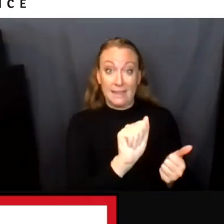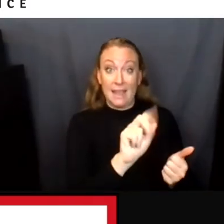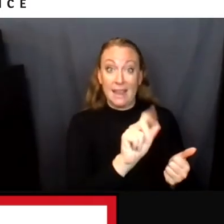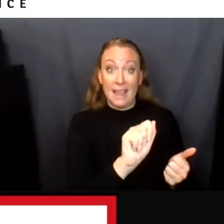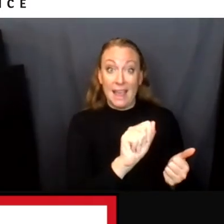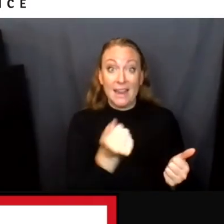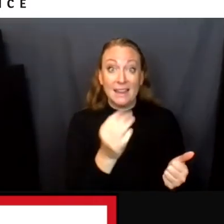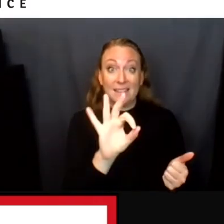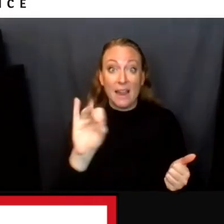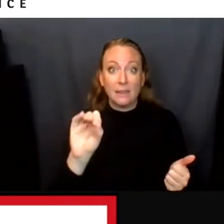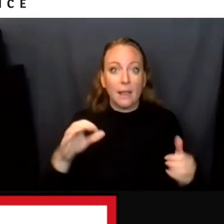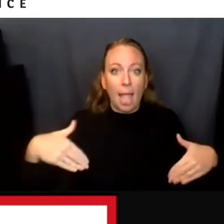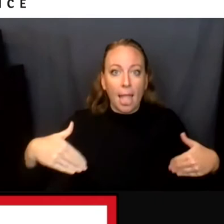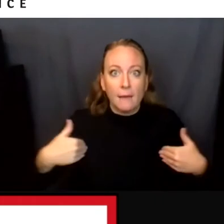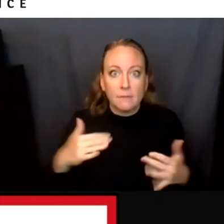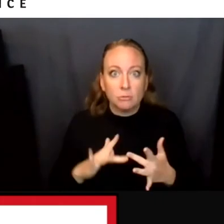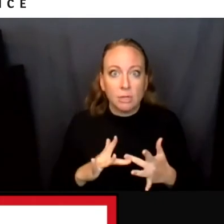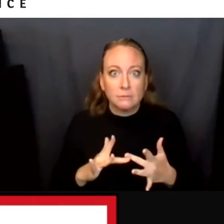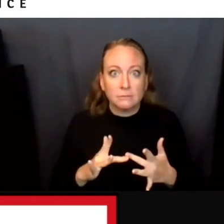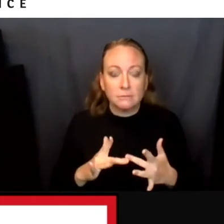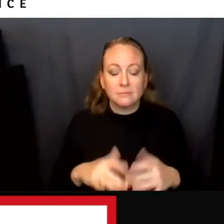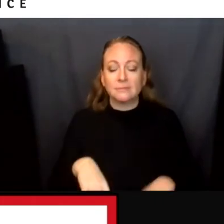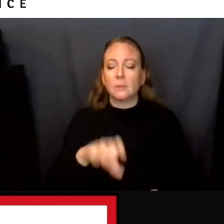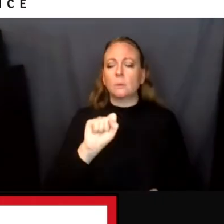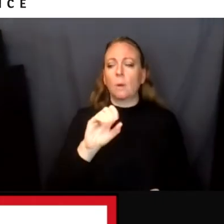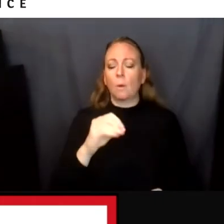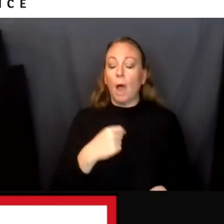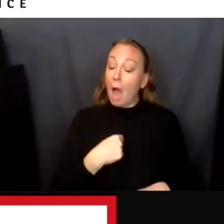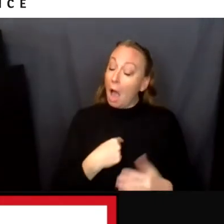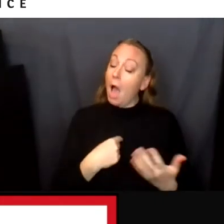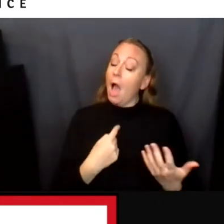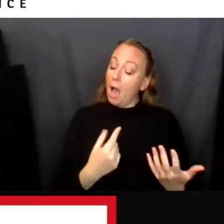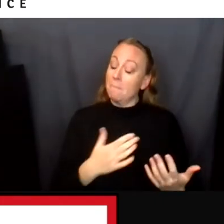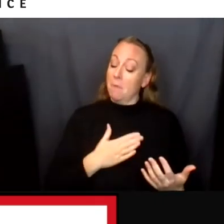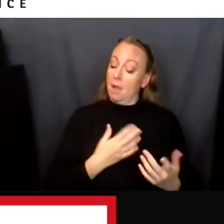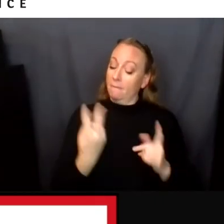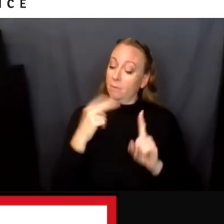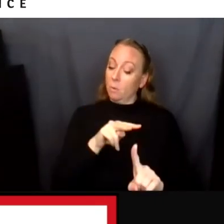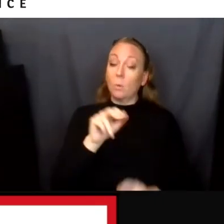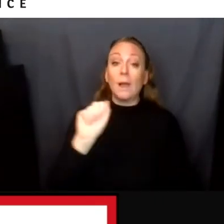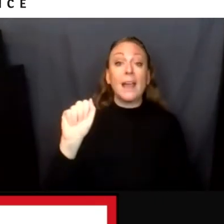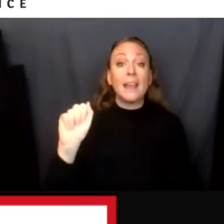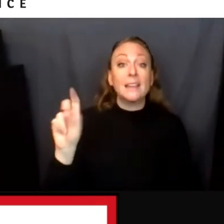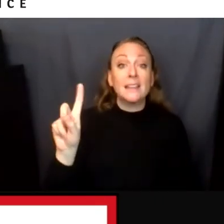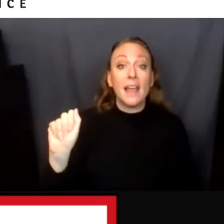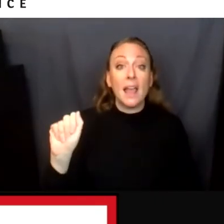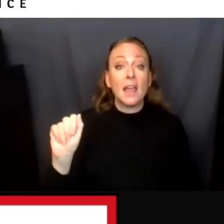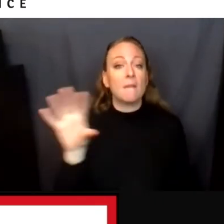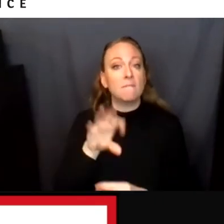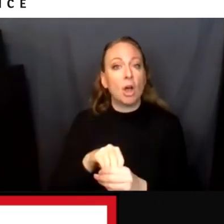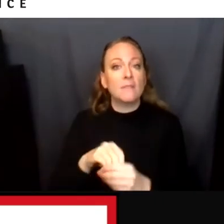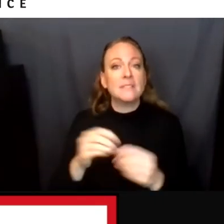And I take the view that the ADA involves interstate commerce and so forth.